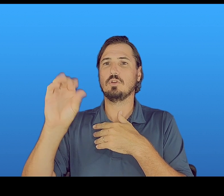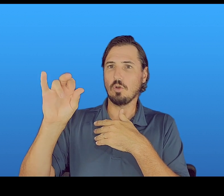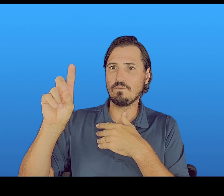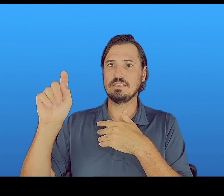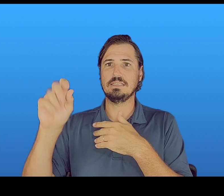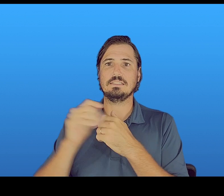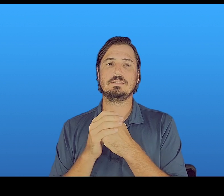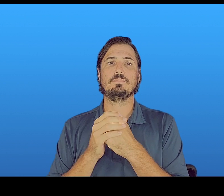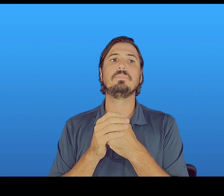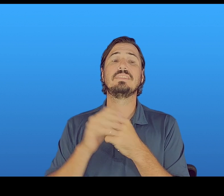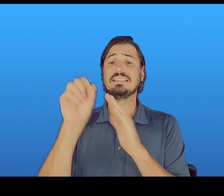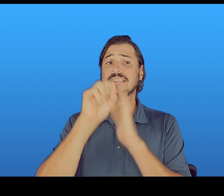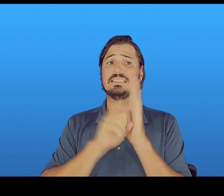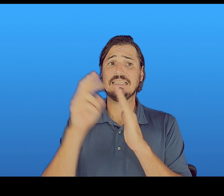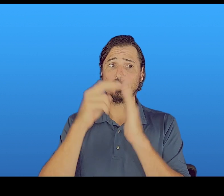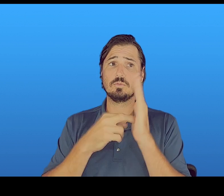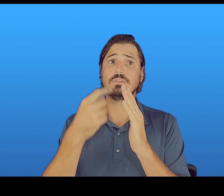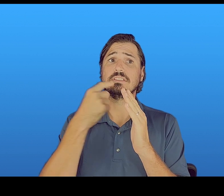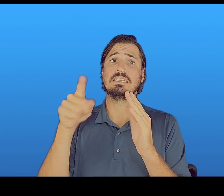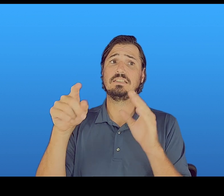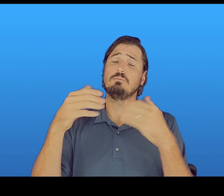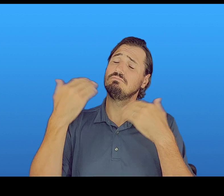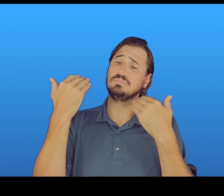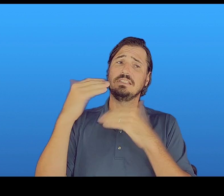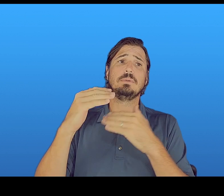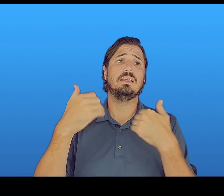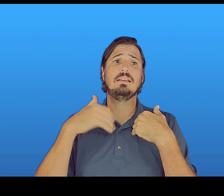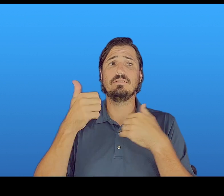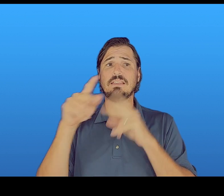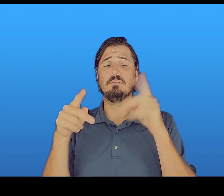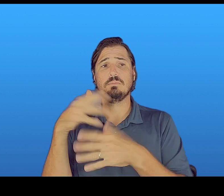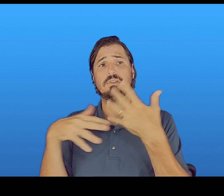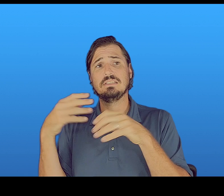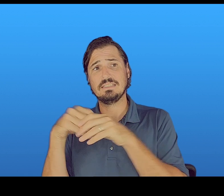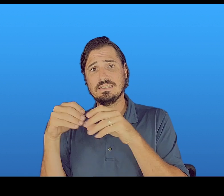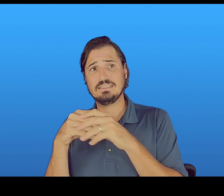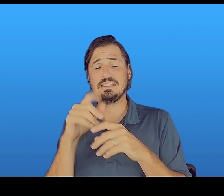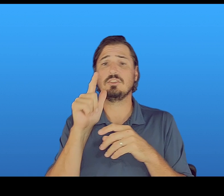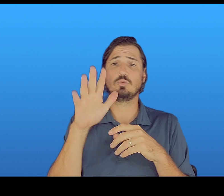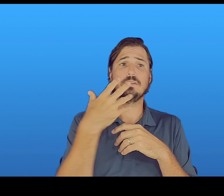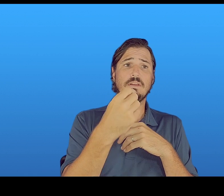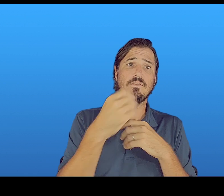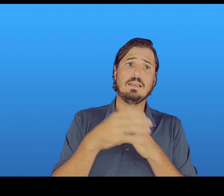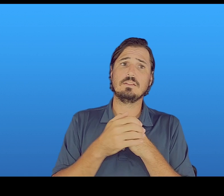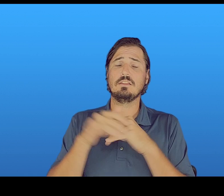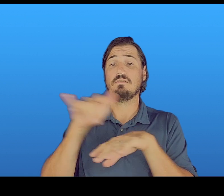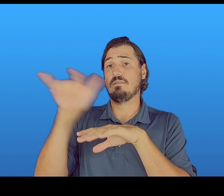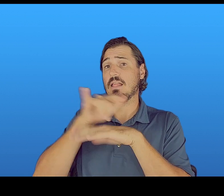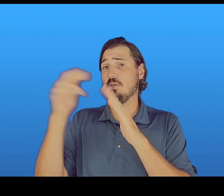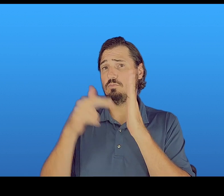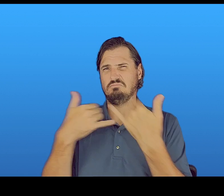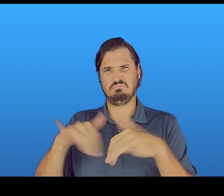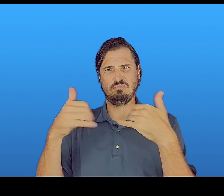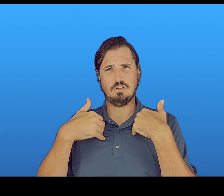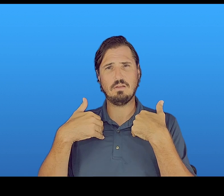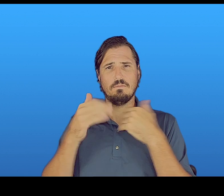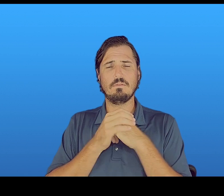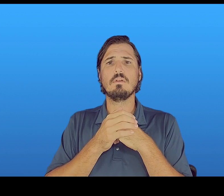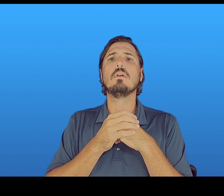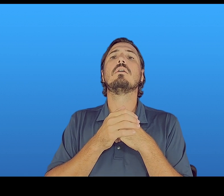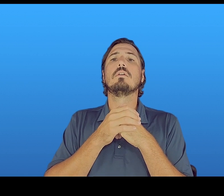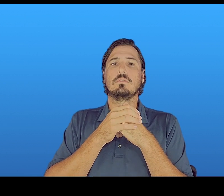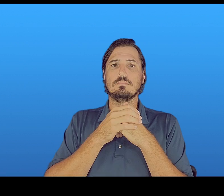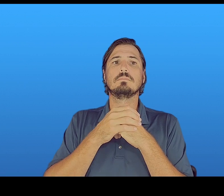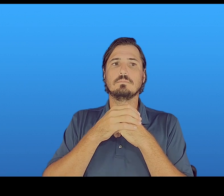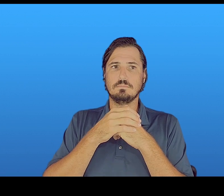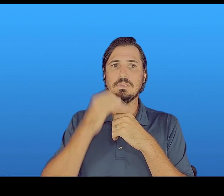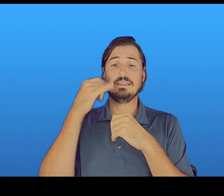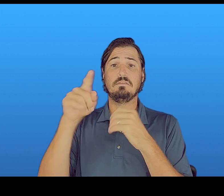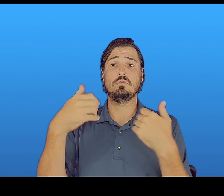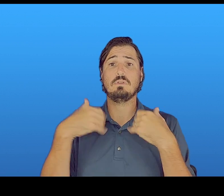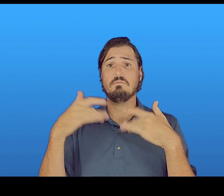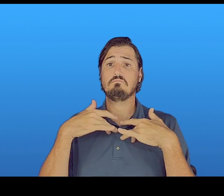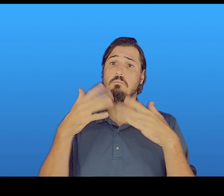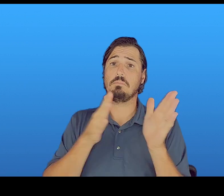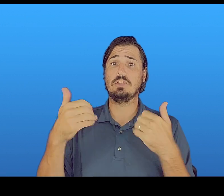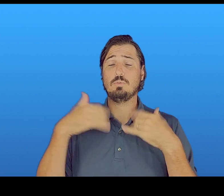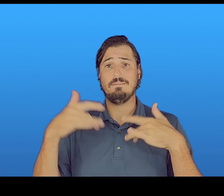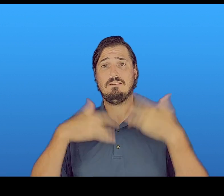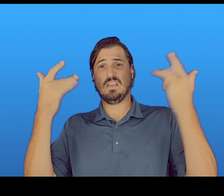Statewide emergency rules continue to limit gathering sizes to 10 indoors and 25 outdoors. Masks are required indoors. Trans-Pacific travel rules remain in place. Professional event organizers